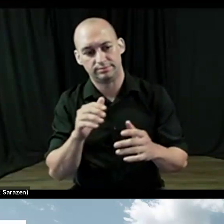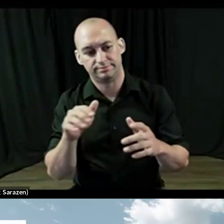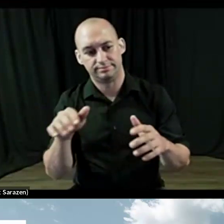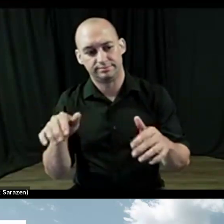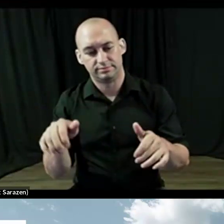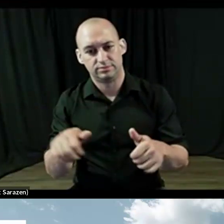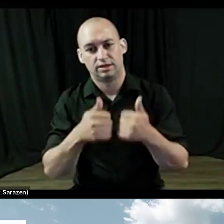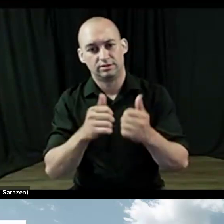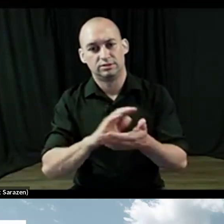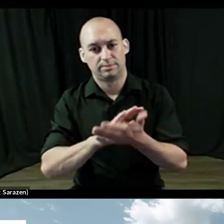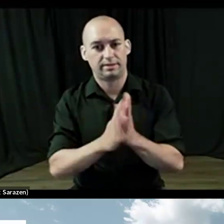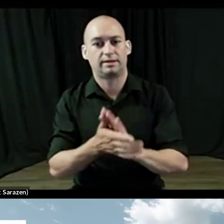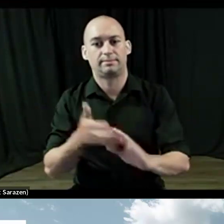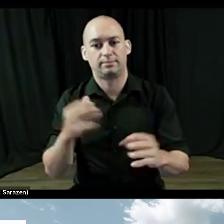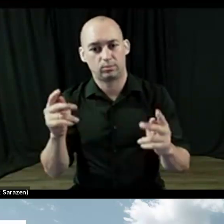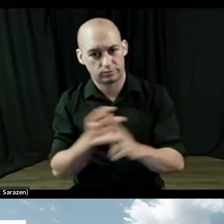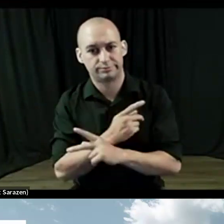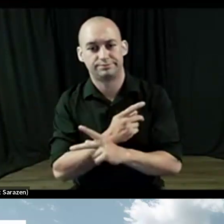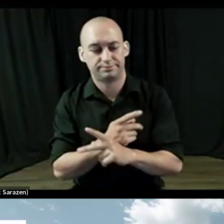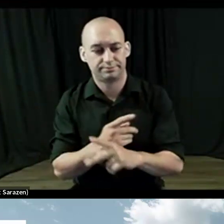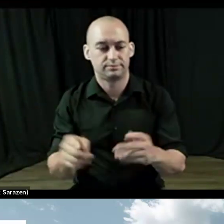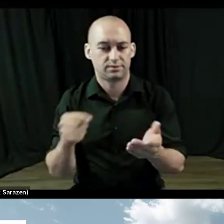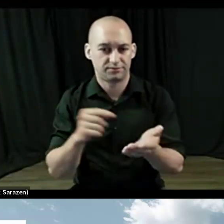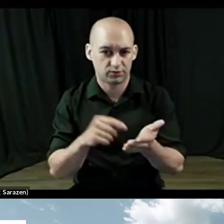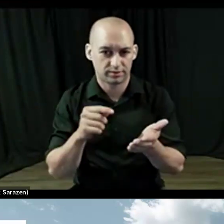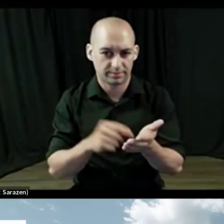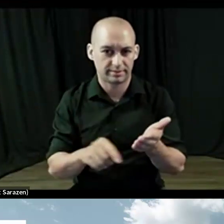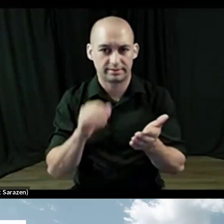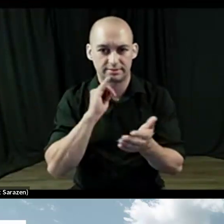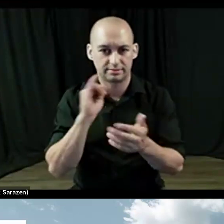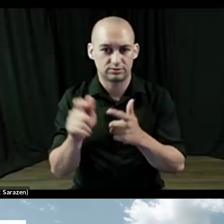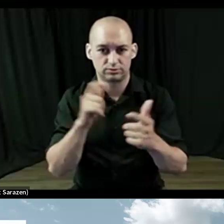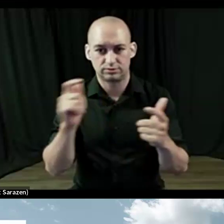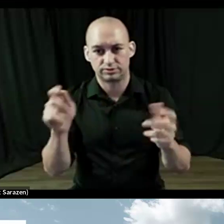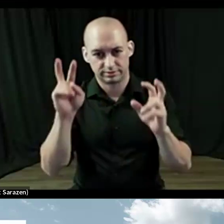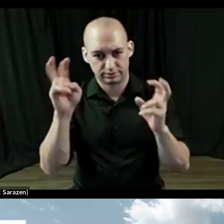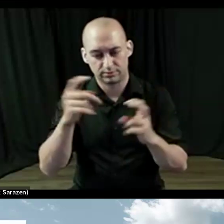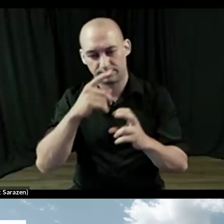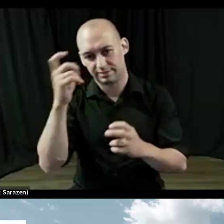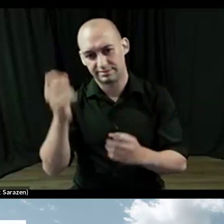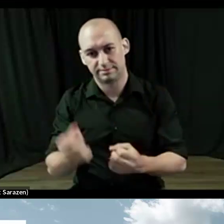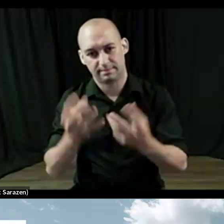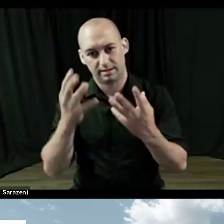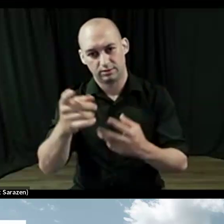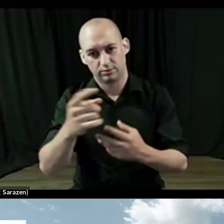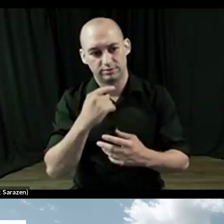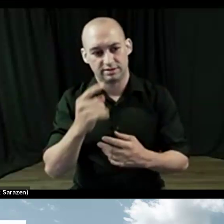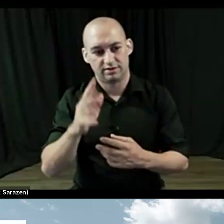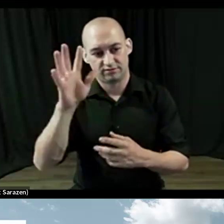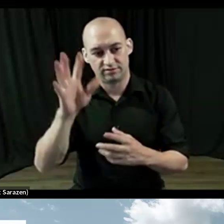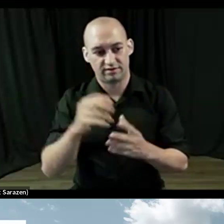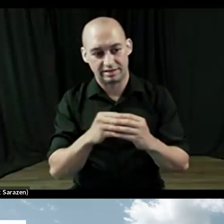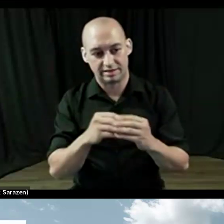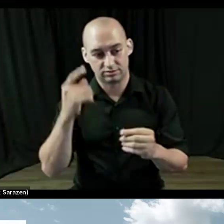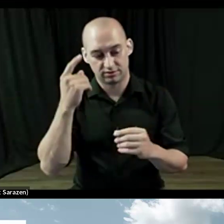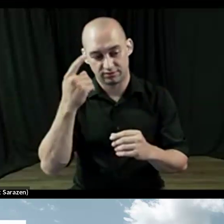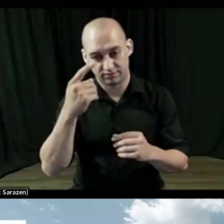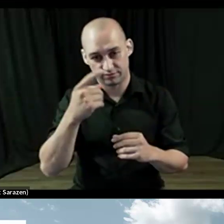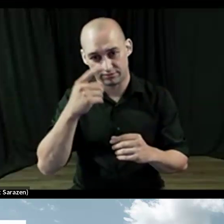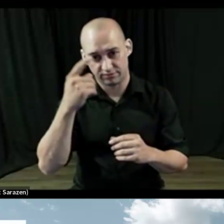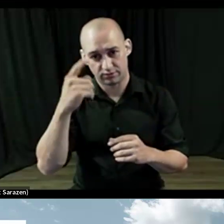and that affordability is a huge issue cause for many as you said, and you said $5 for many folks.